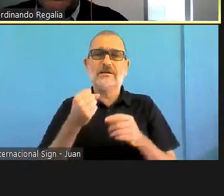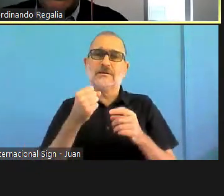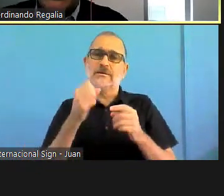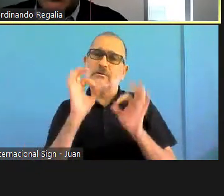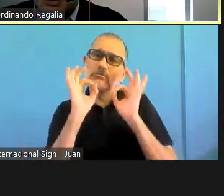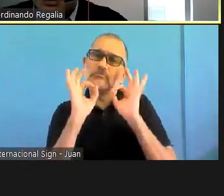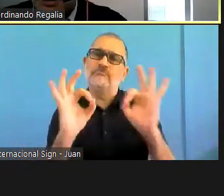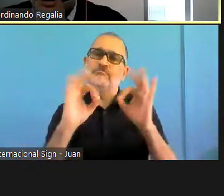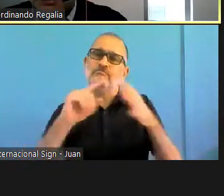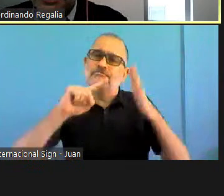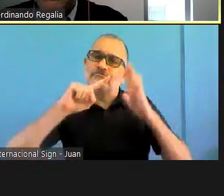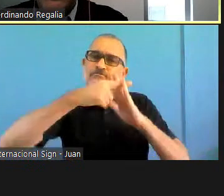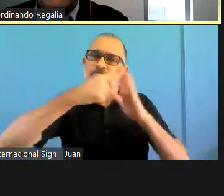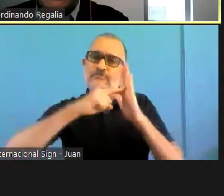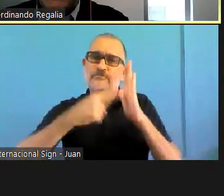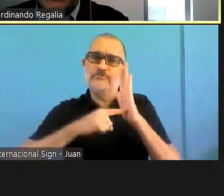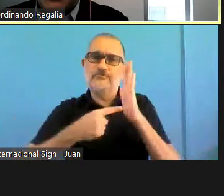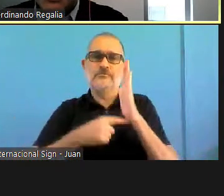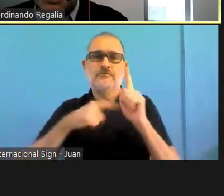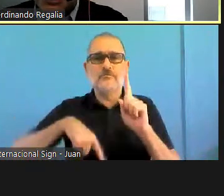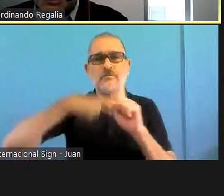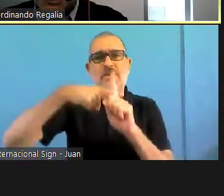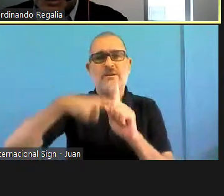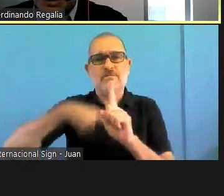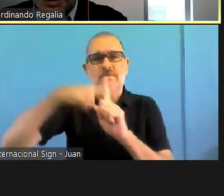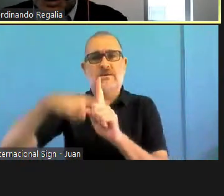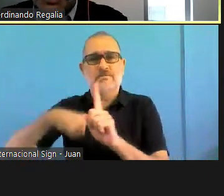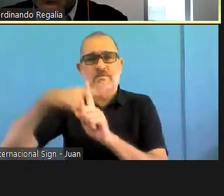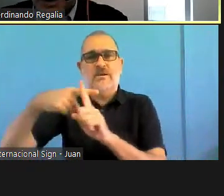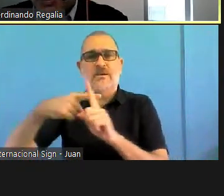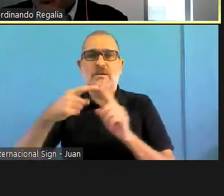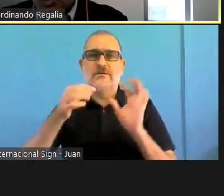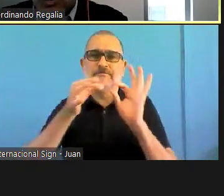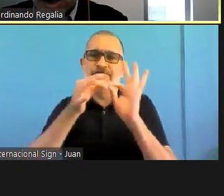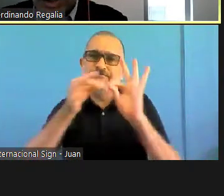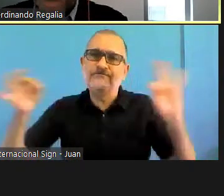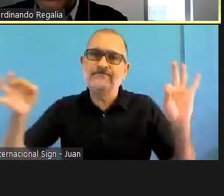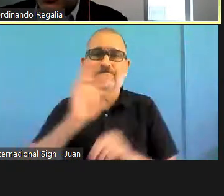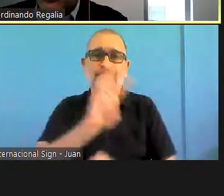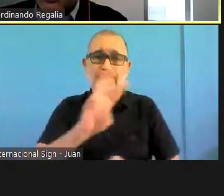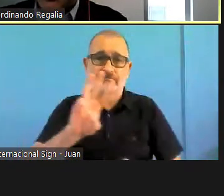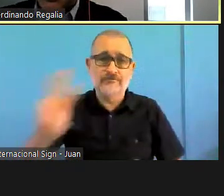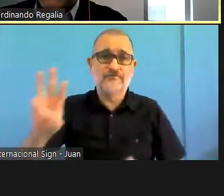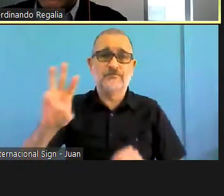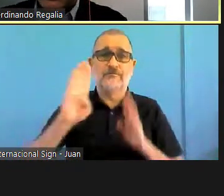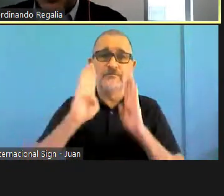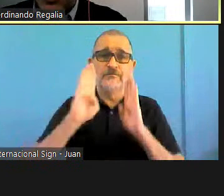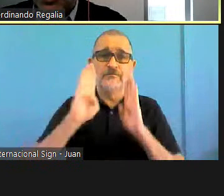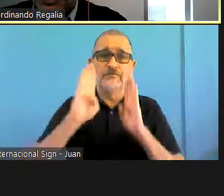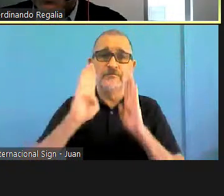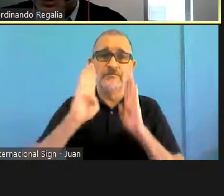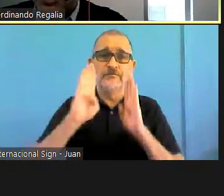to coordinate screening, treatment, and admittance. Developing more ICU databases, improving utilization